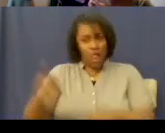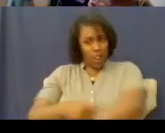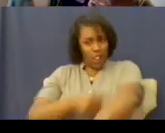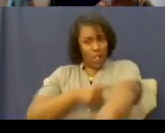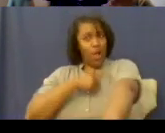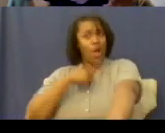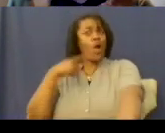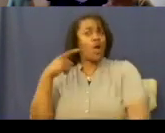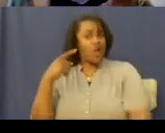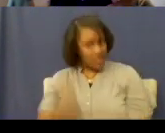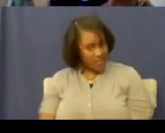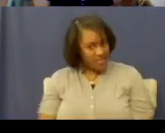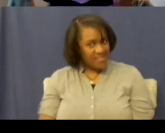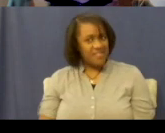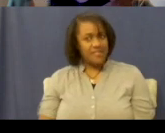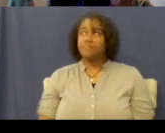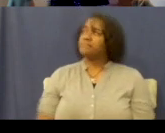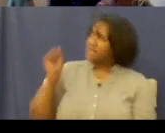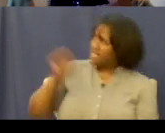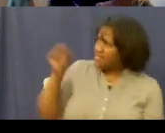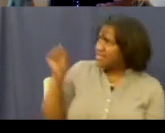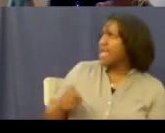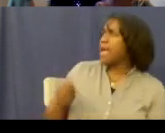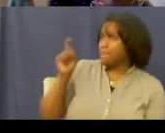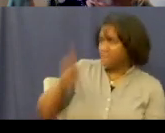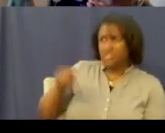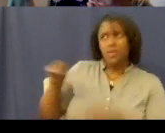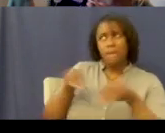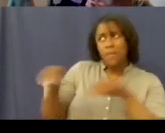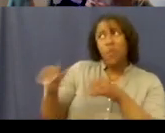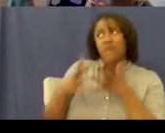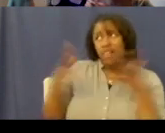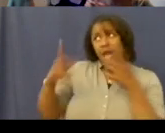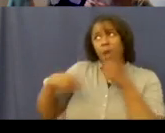Queenie: Yeah, and it must move a lot when you run. Nina Schor: It does.